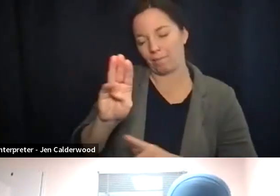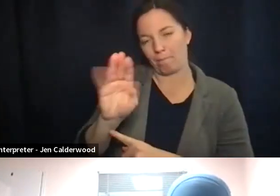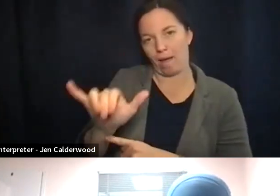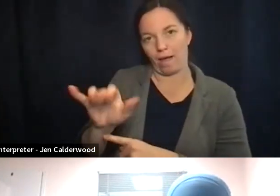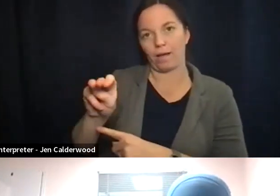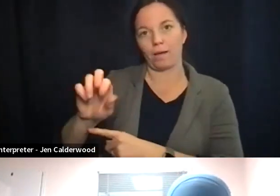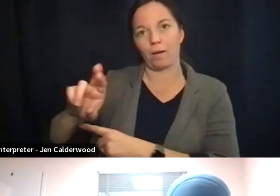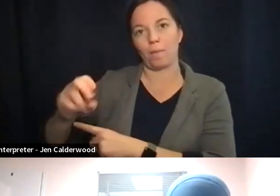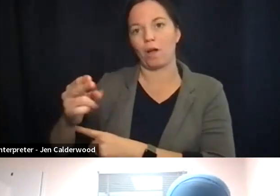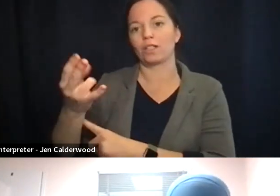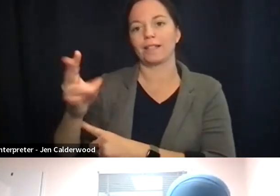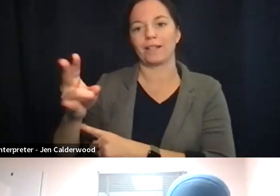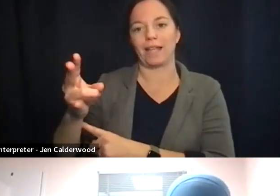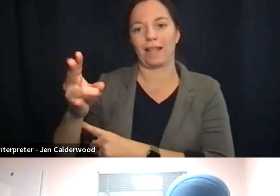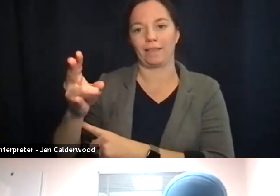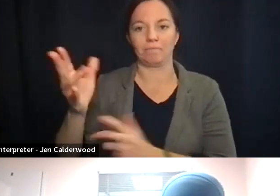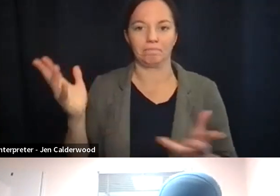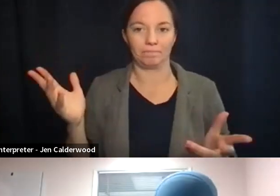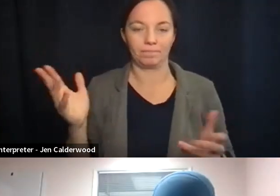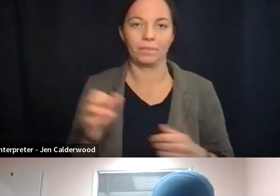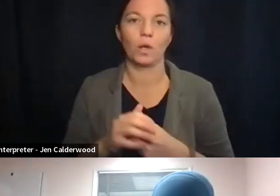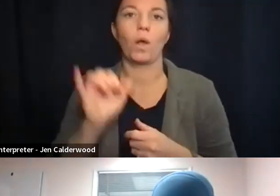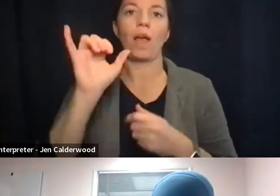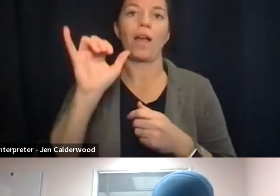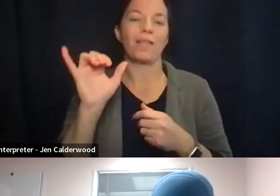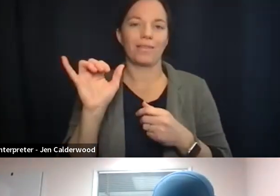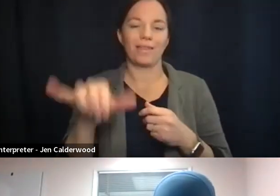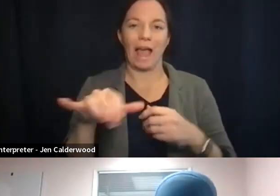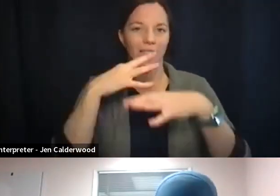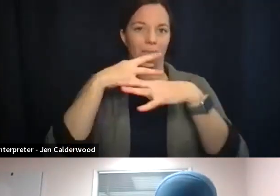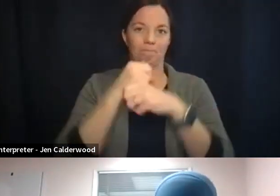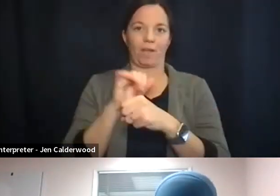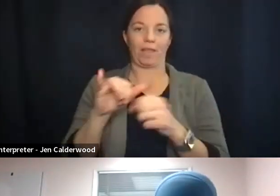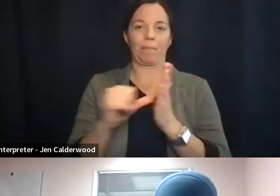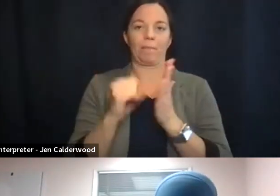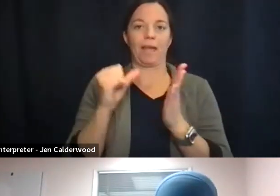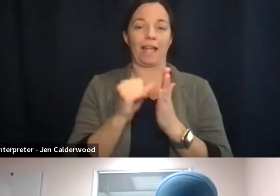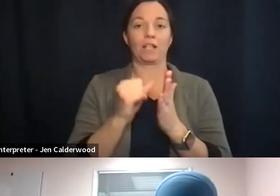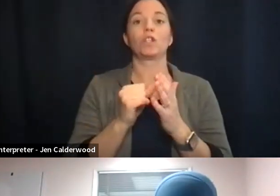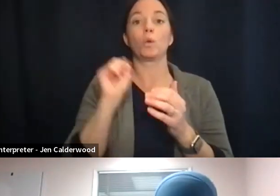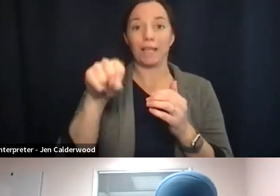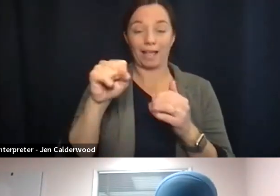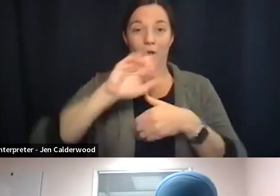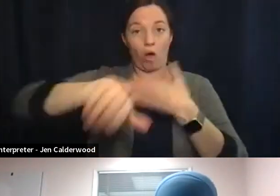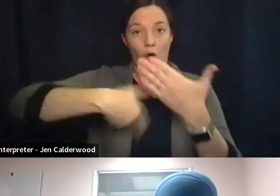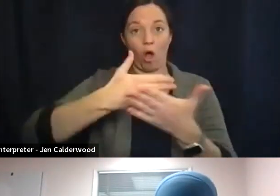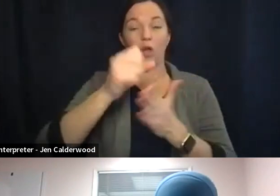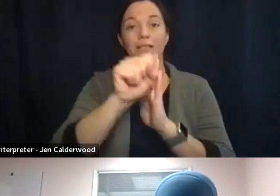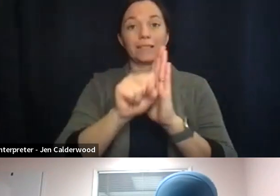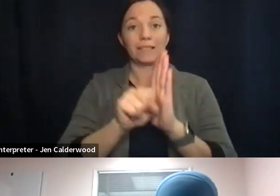And then suggesting, you know corrective action plans and changes the state has to submit to CMS about how they are going to work with those setting and there were issues found or sites were cited for being in noncompliance with the rule how states will work with those settings to get them in line with the rule and in compliance by March 17th. By March seventeenth. So that is the just as sort of that page. So that is the just a gist of that page. So it's a combination of all the different state.